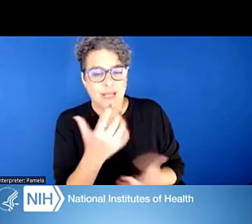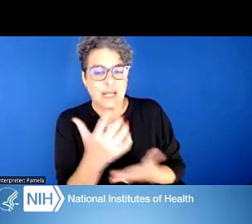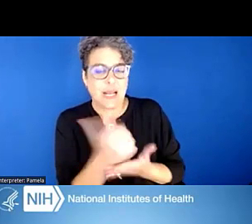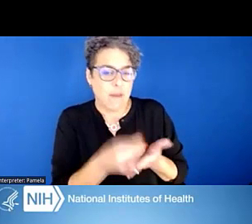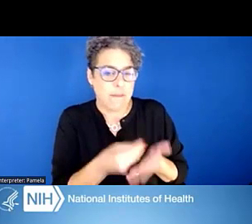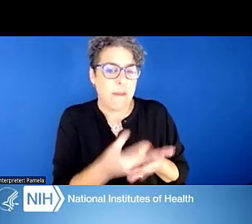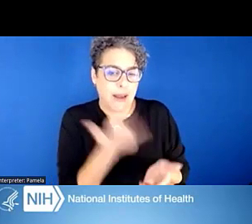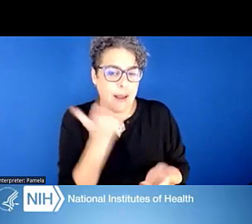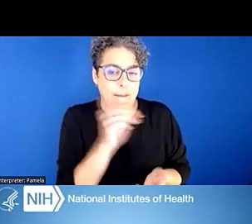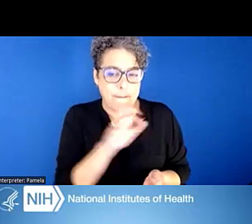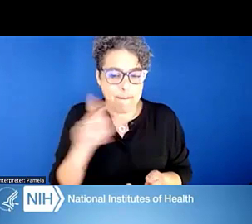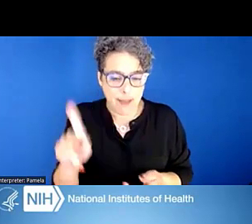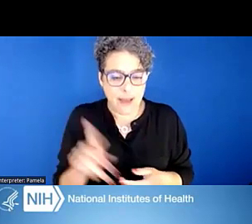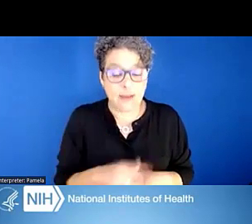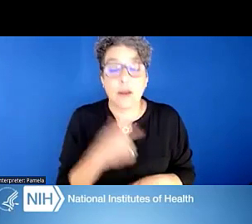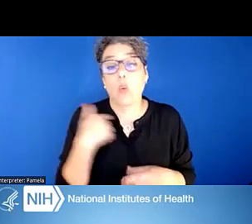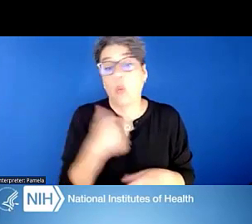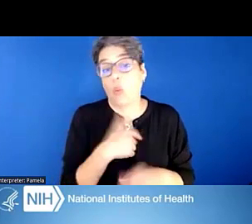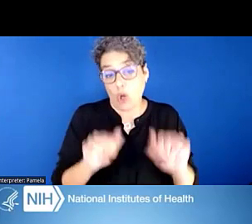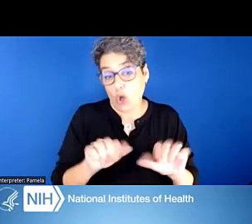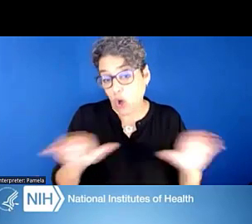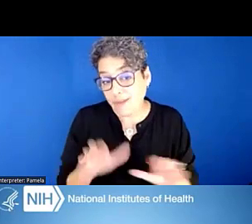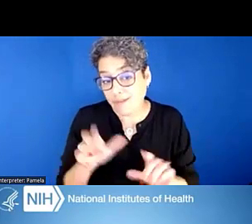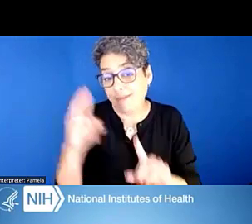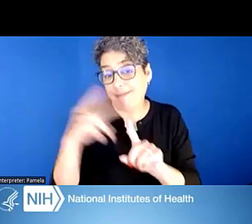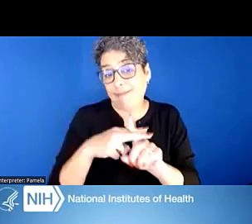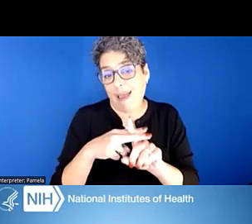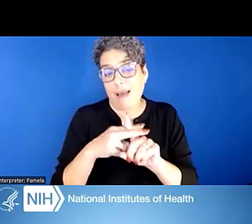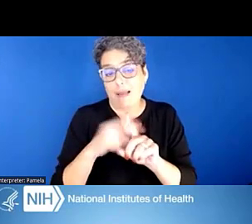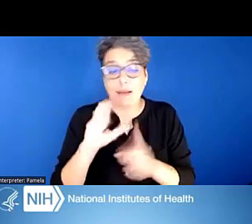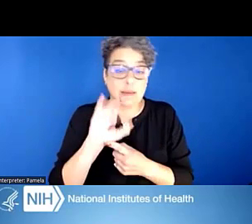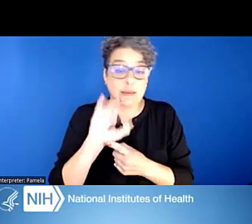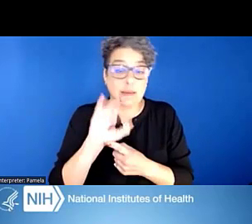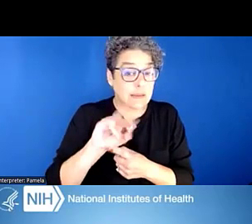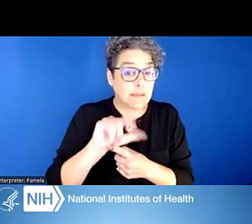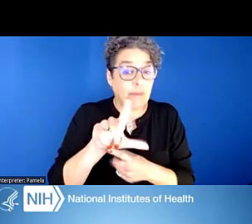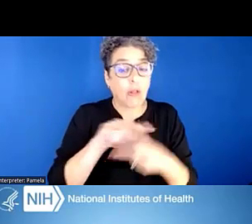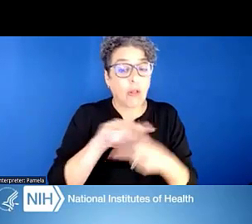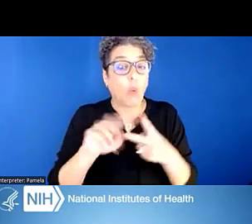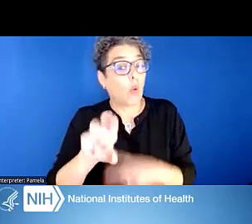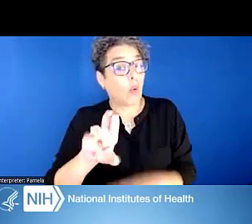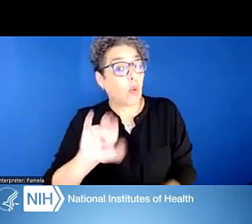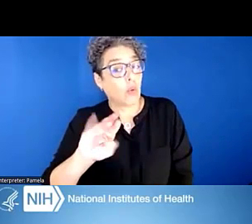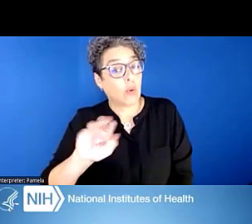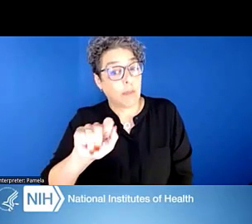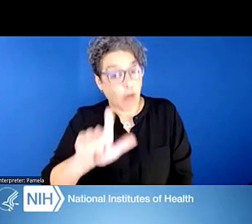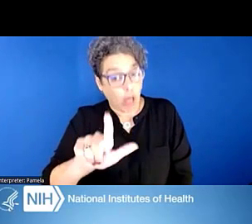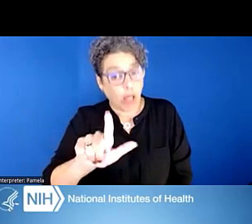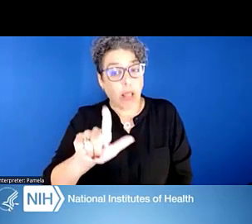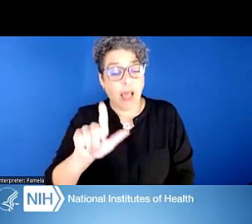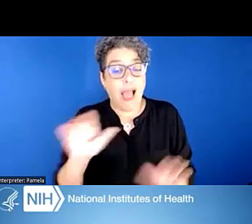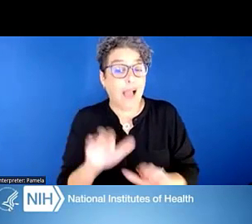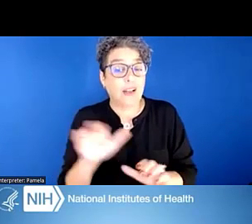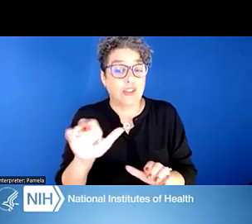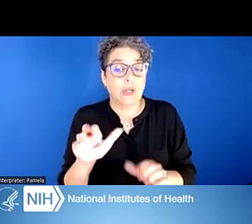civil or criminal action, working with our partners in law enforcement under a variety of statutes